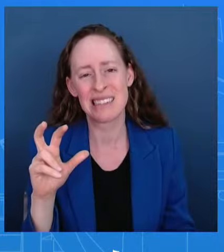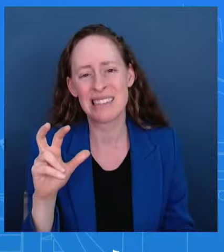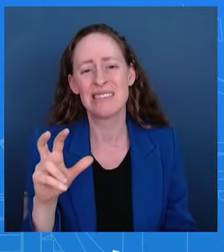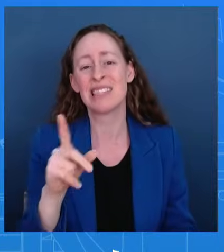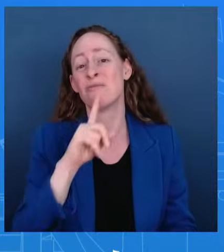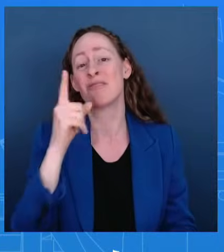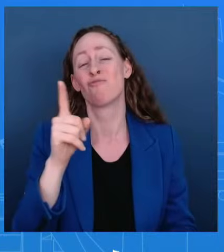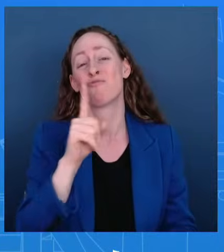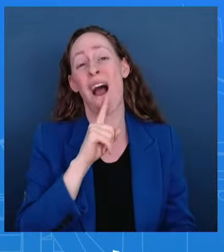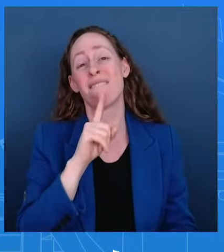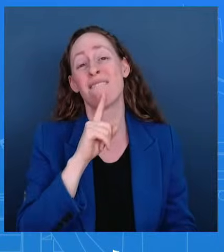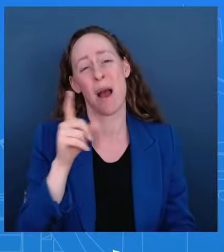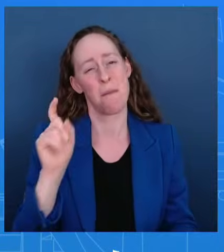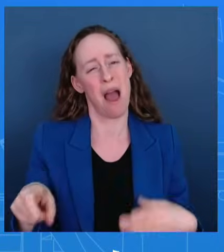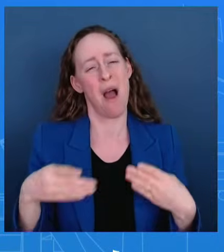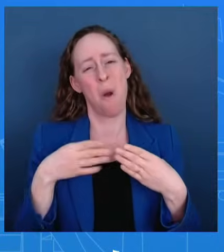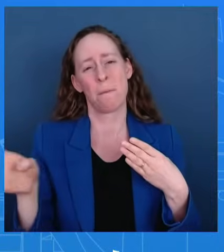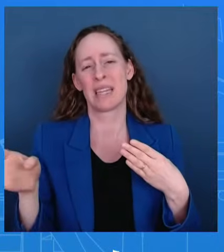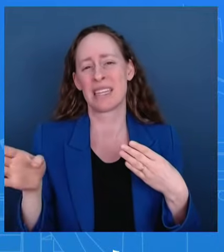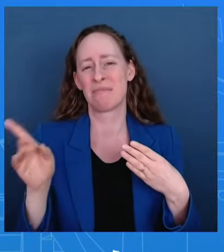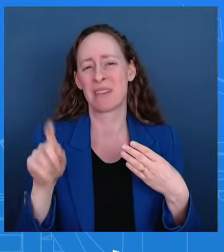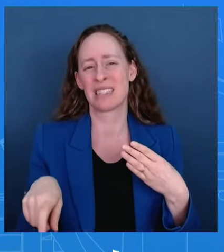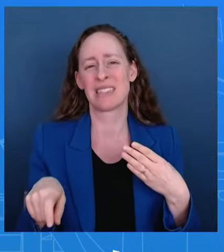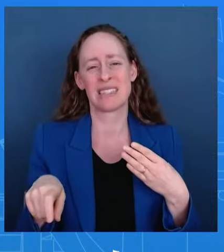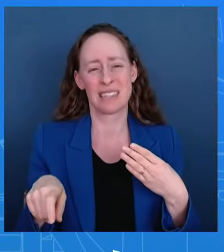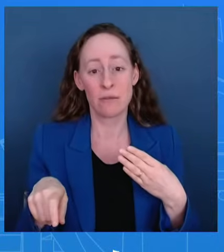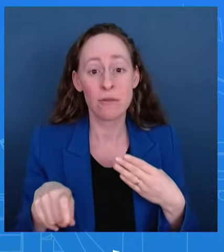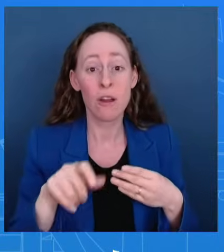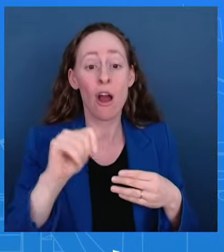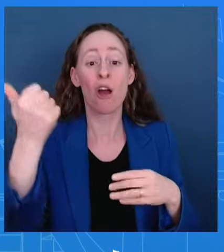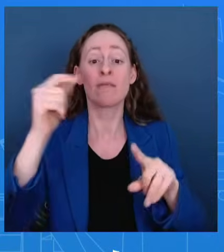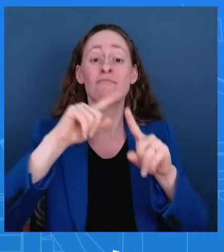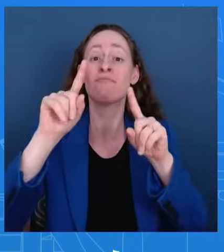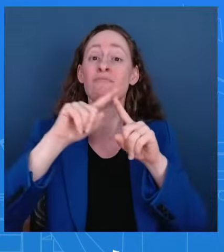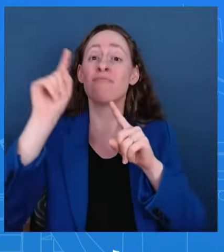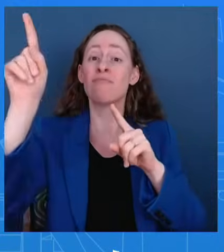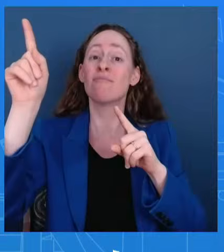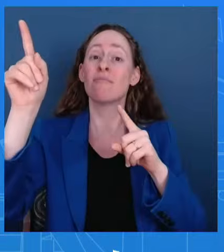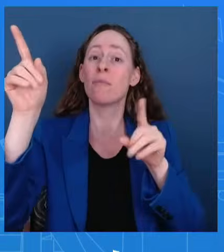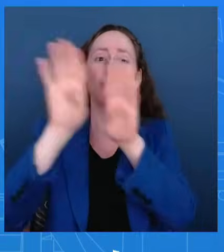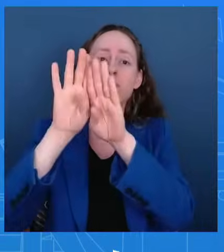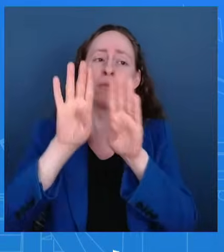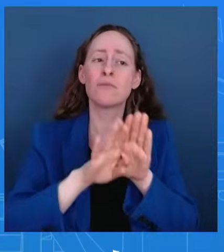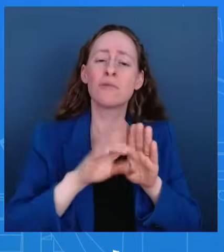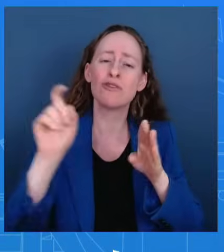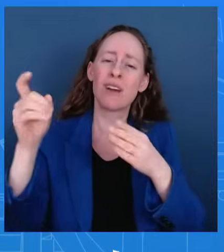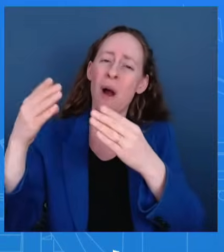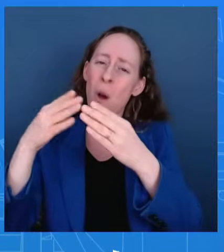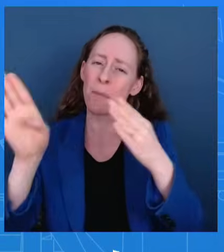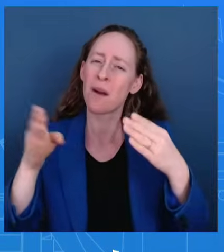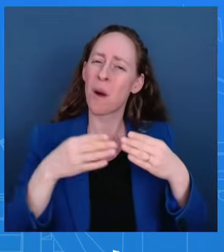Other -- other crossings are open, but there's been challenges with getting some of that aid through those crossings,